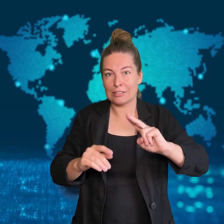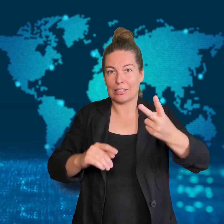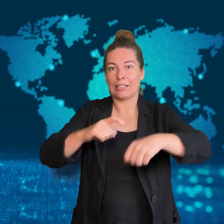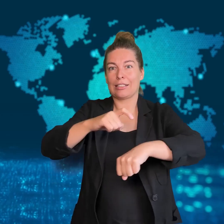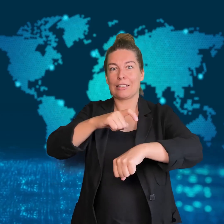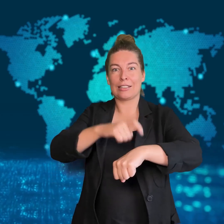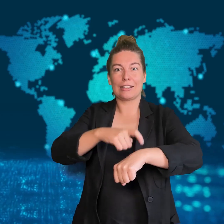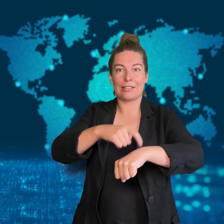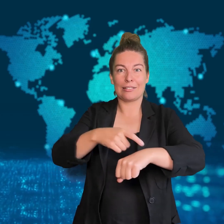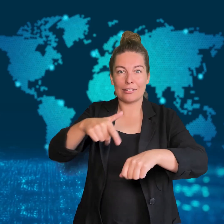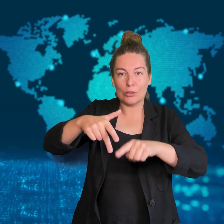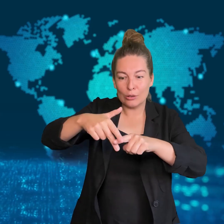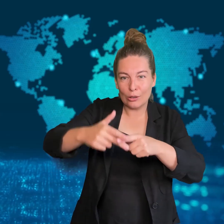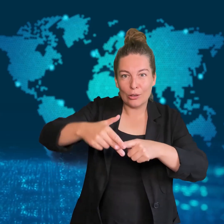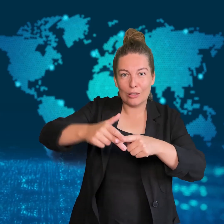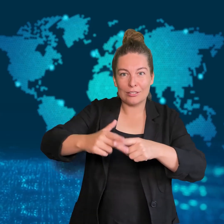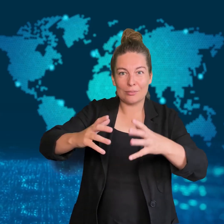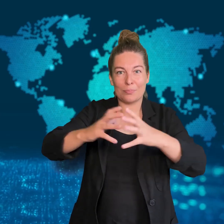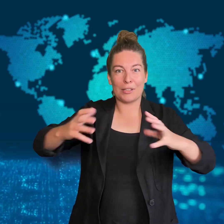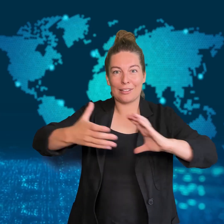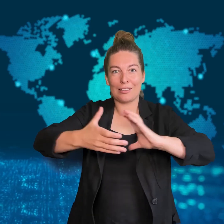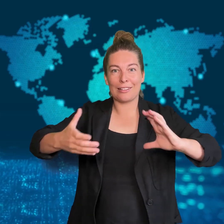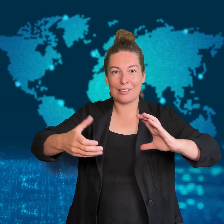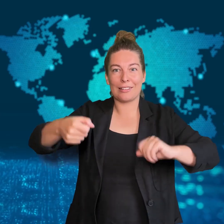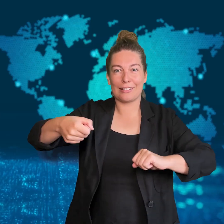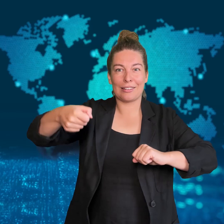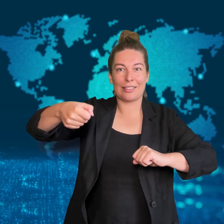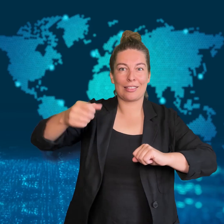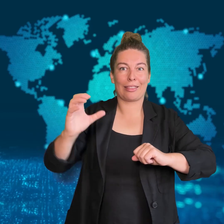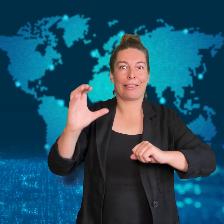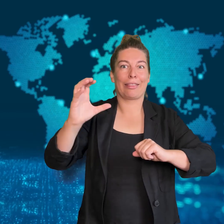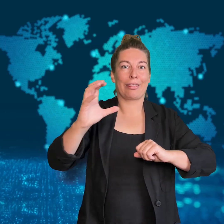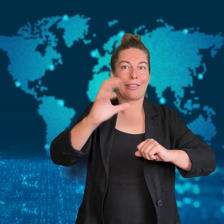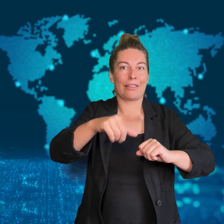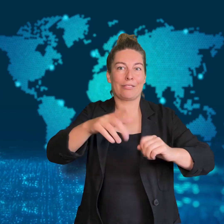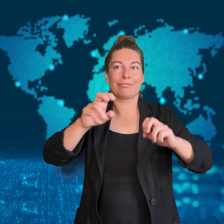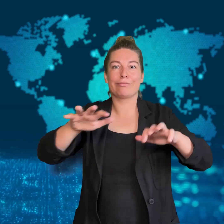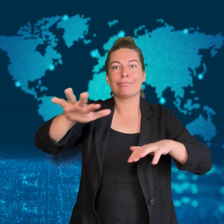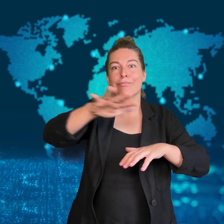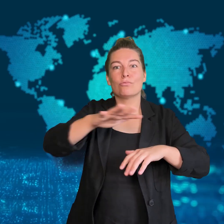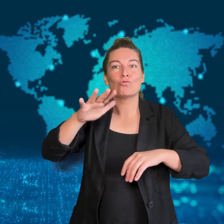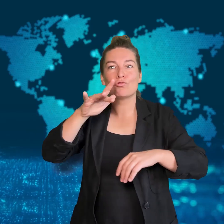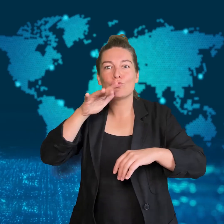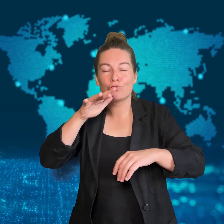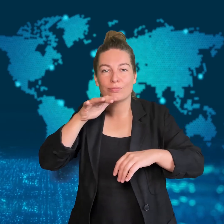This is the second time a tool bag has been within that junk.